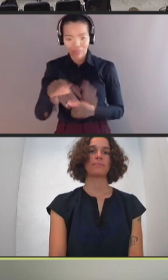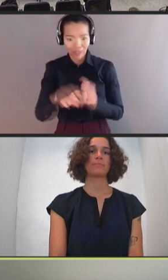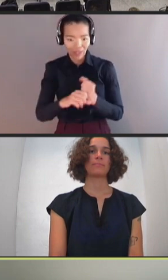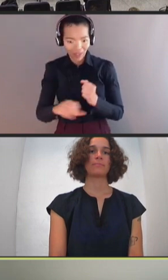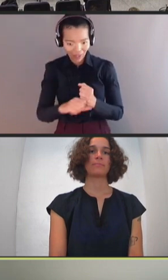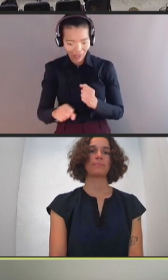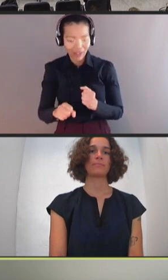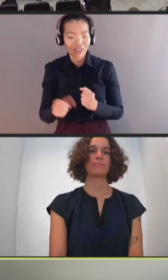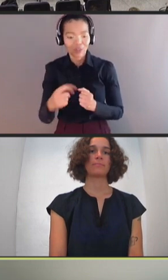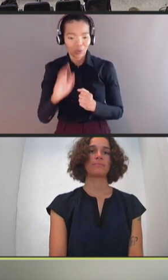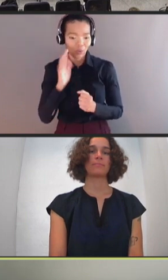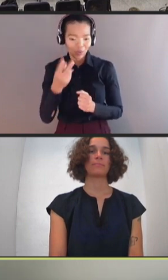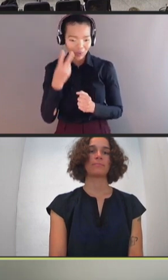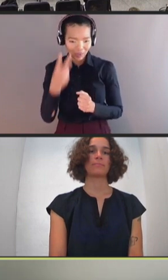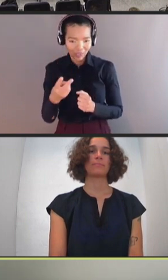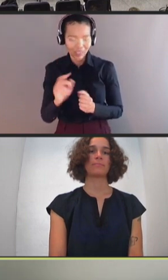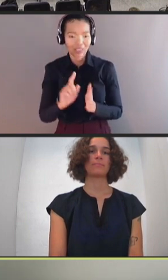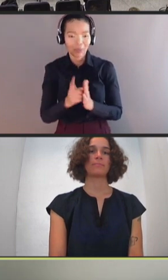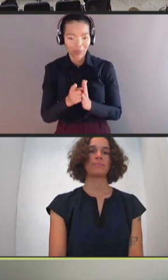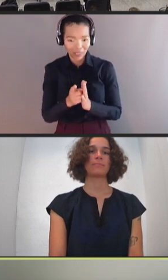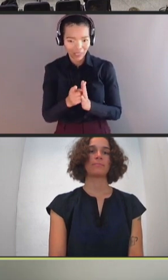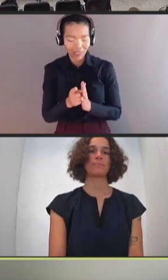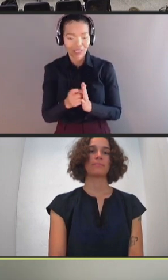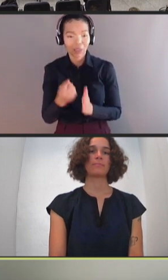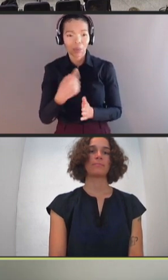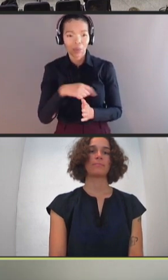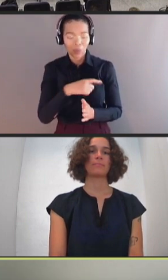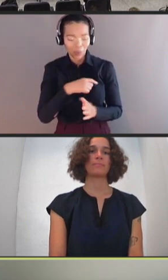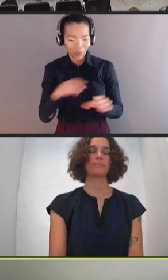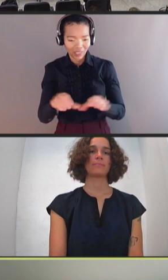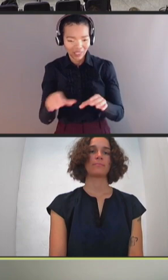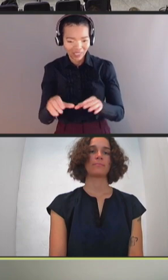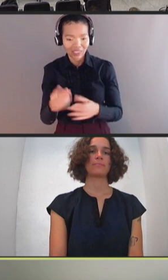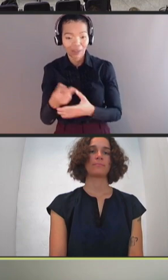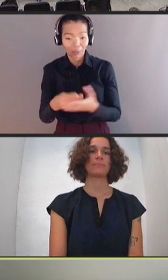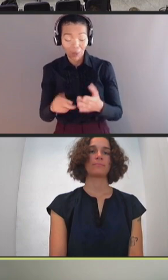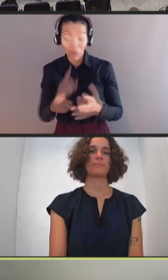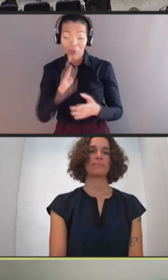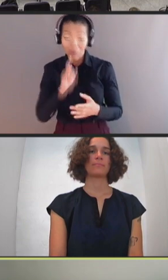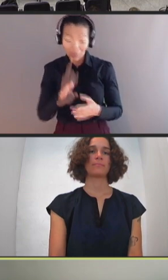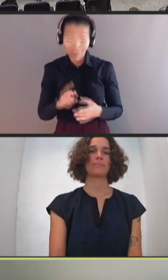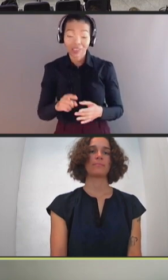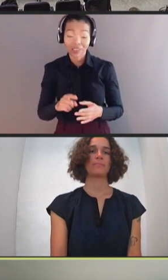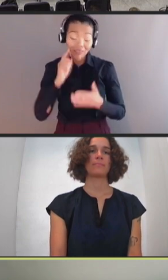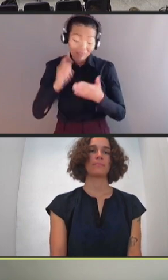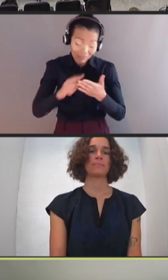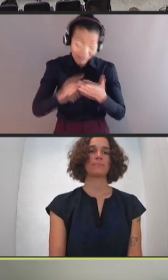you're going to see in a minute. We conducted both an exhaustive literature review as well